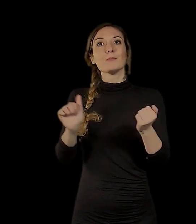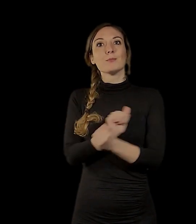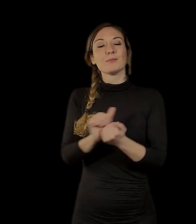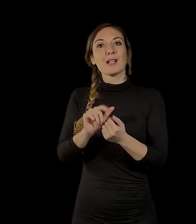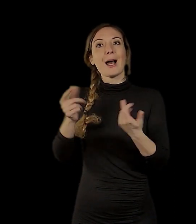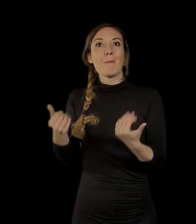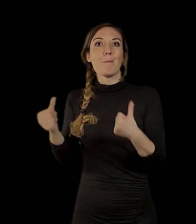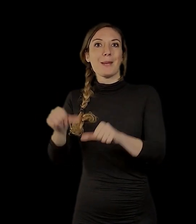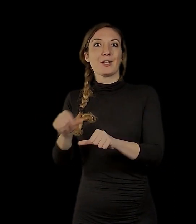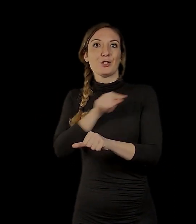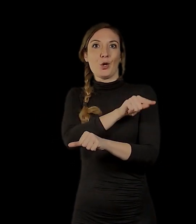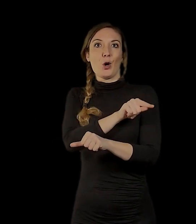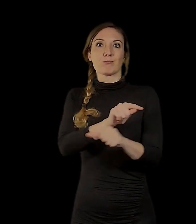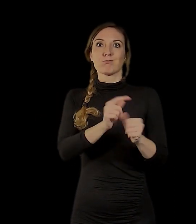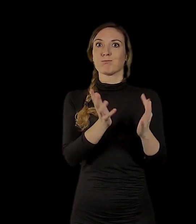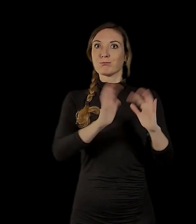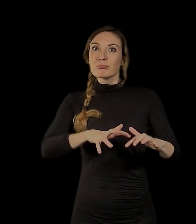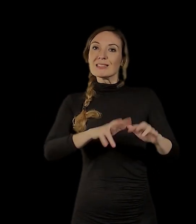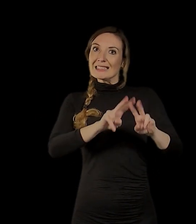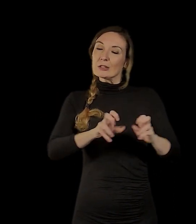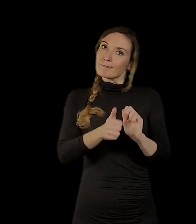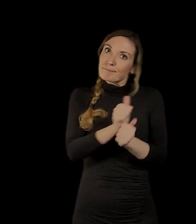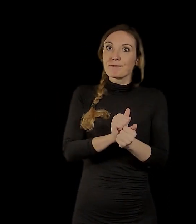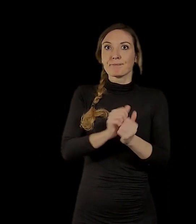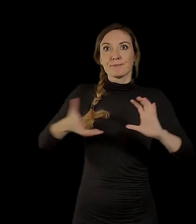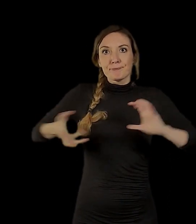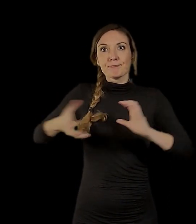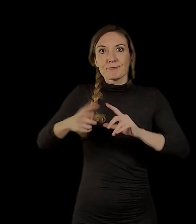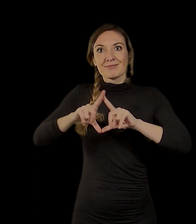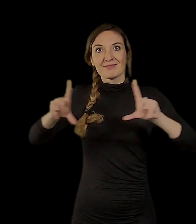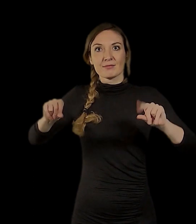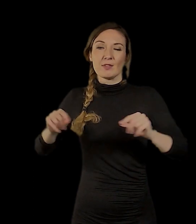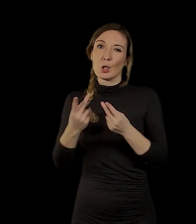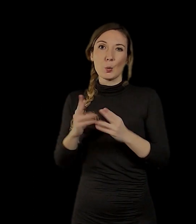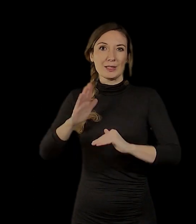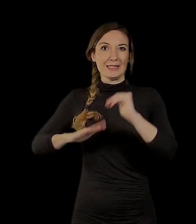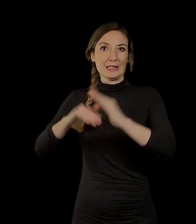This is the view from the pavilion, which will have a view of the river,